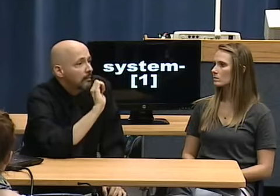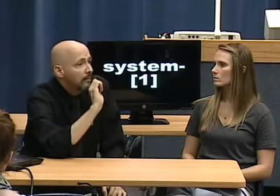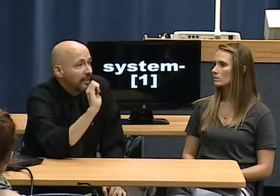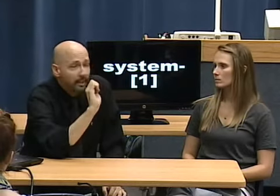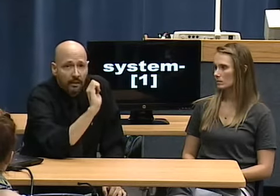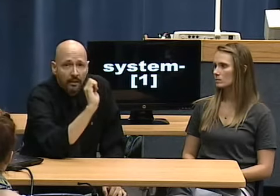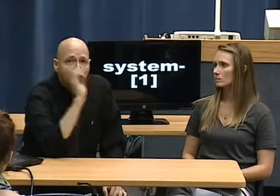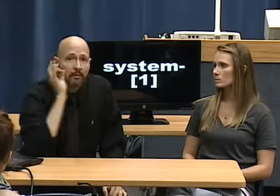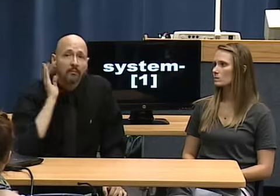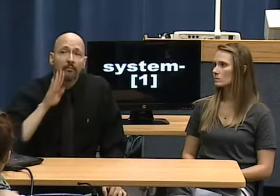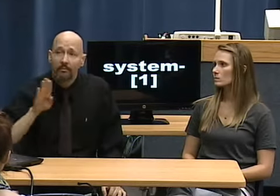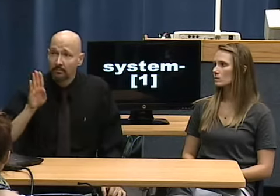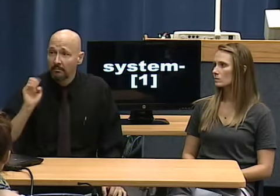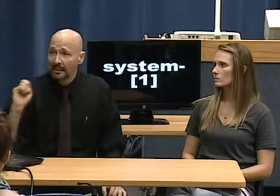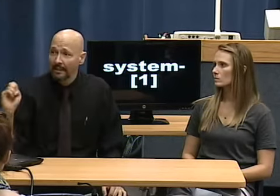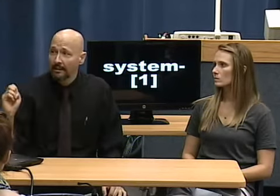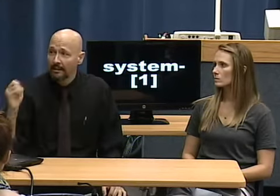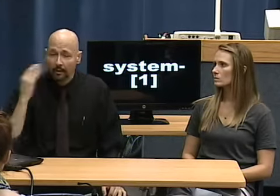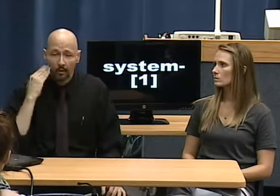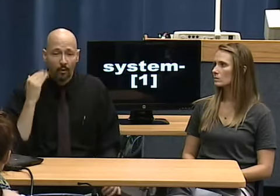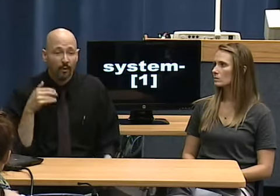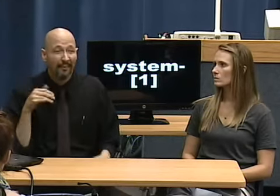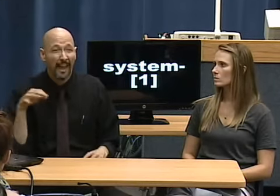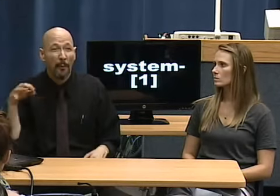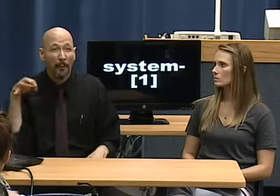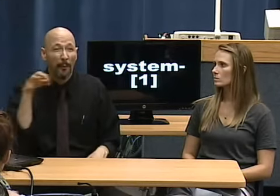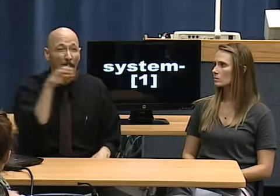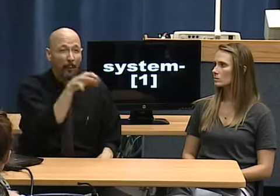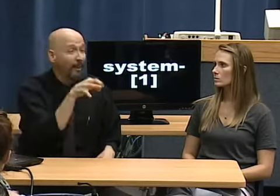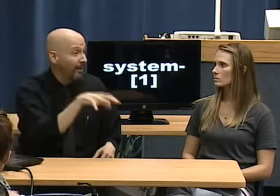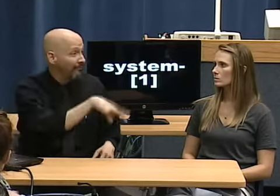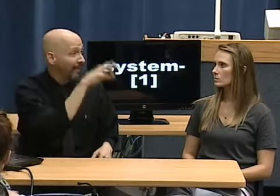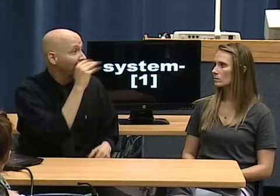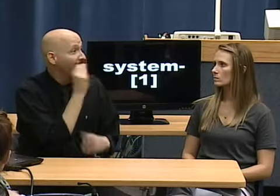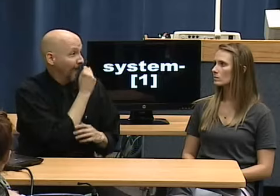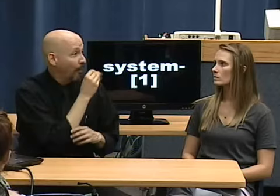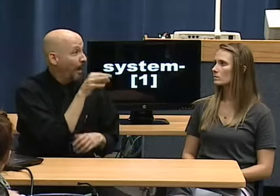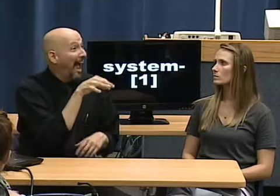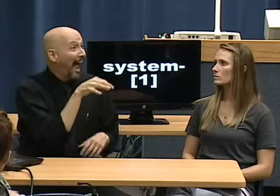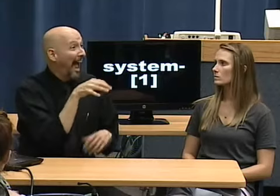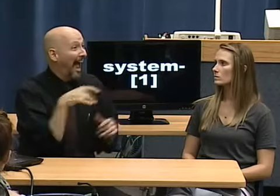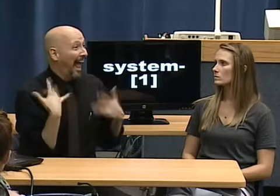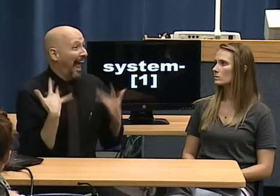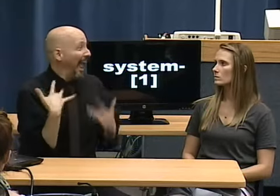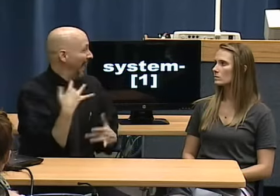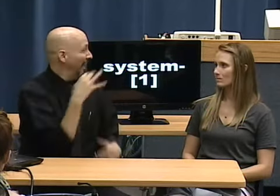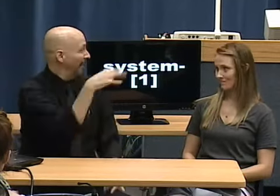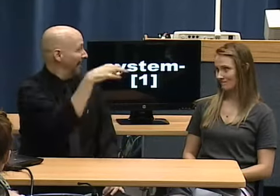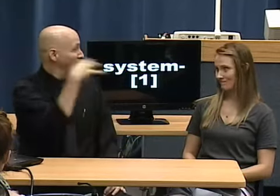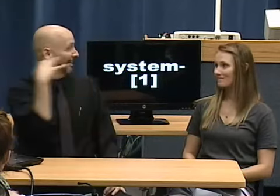B-E-E A bee goes out and finds a flower, it's excited! It flies back,